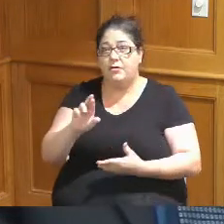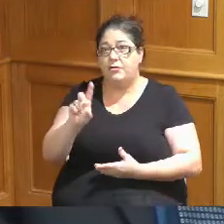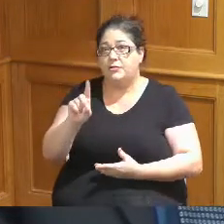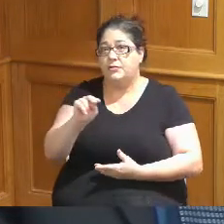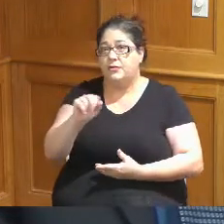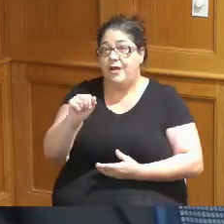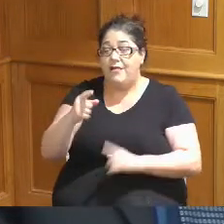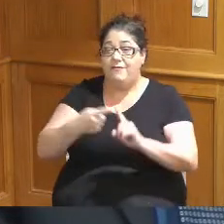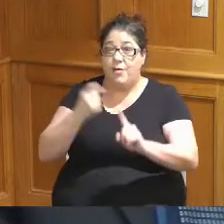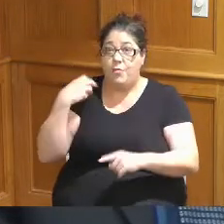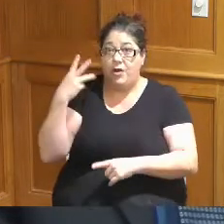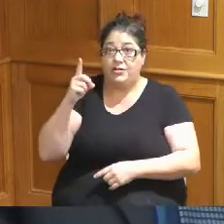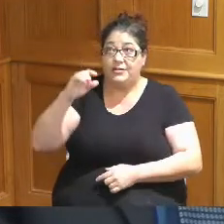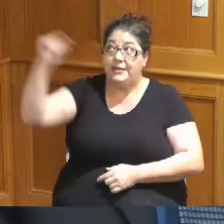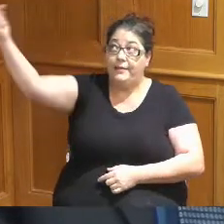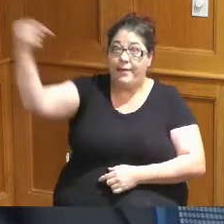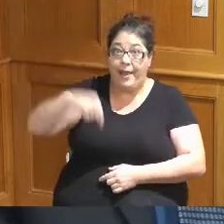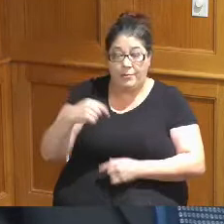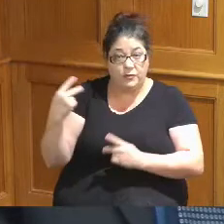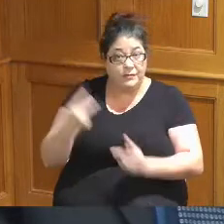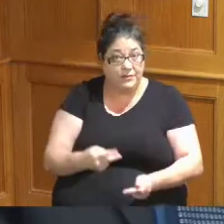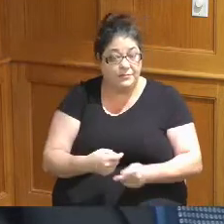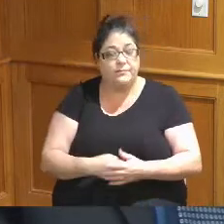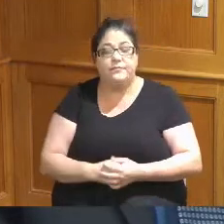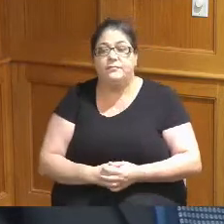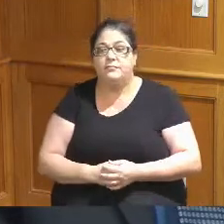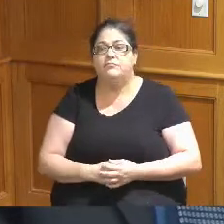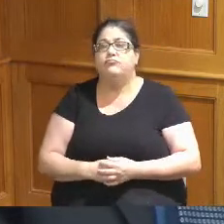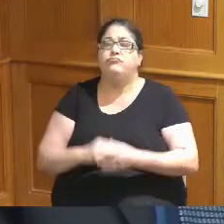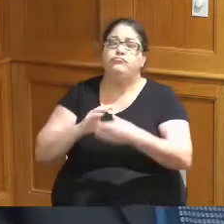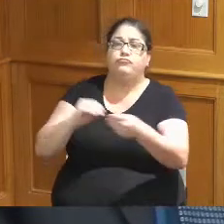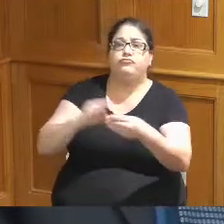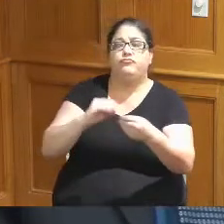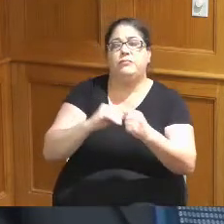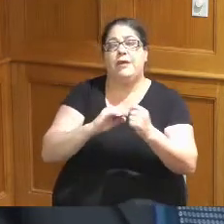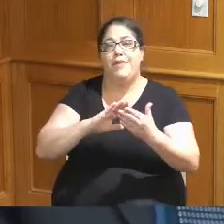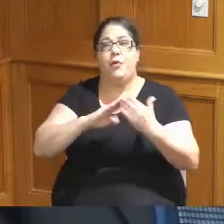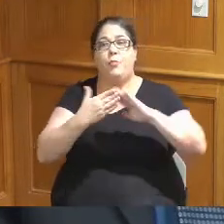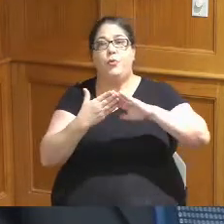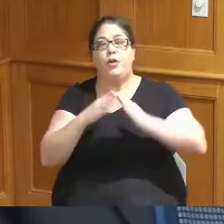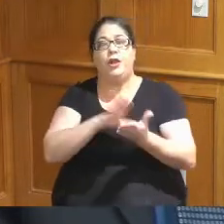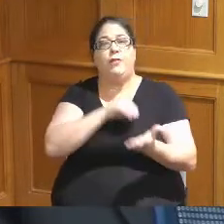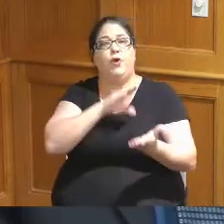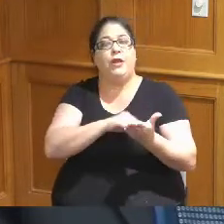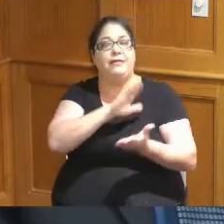Washington DC and was talking about Community Learning Centers and visited Euler school which